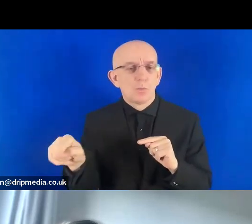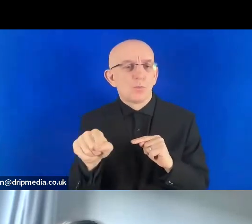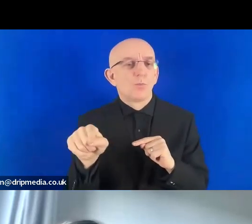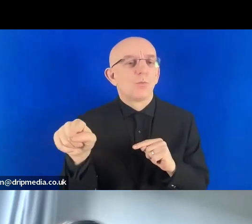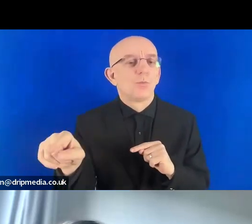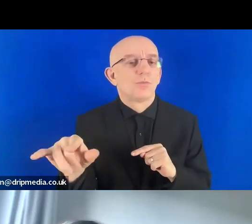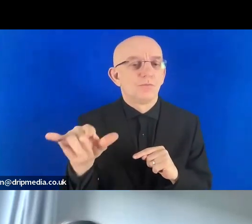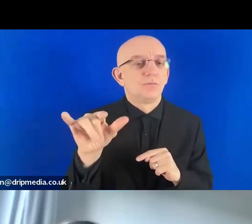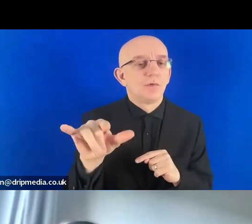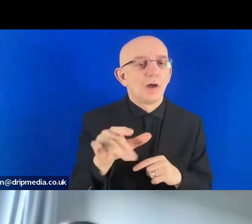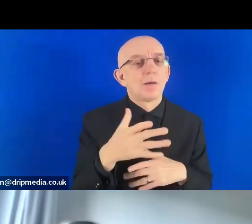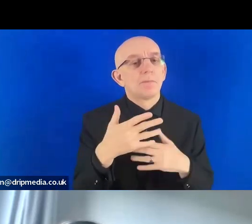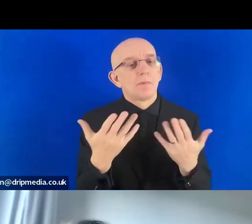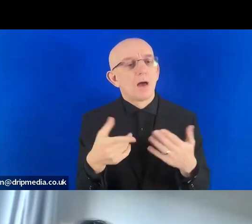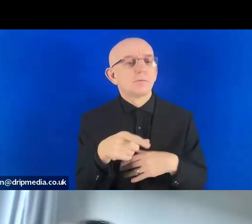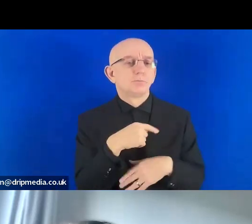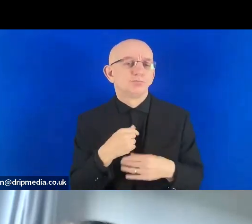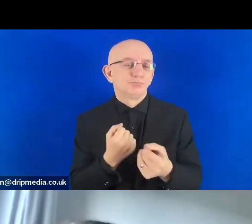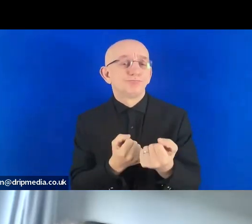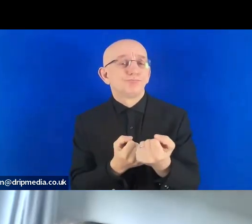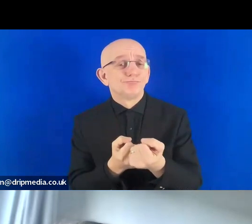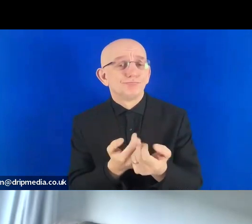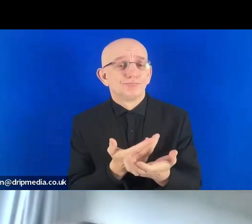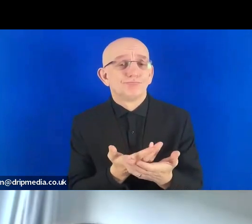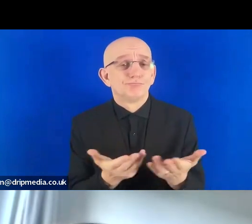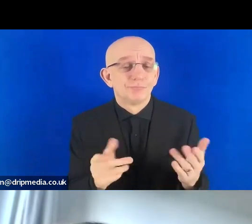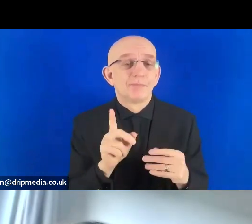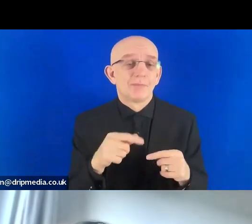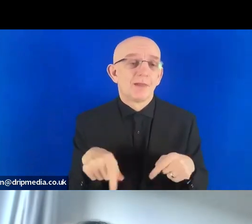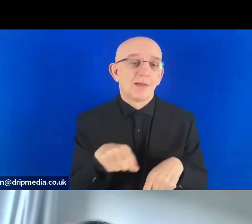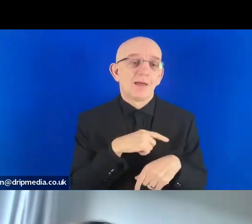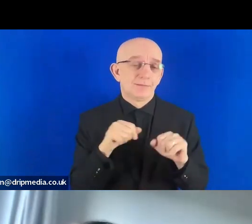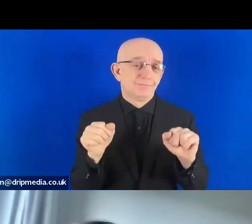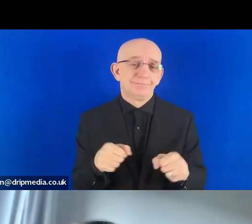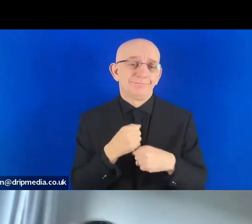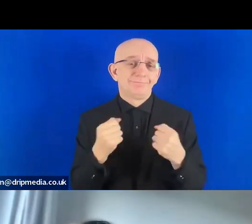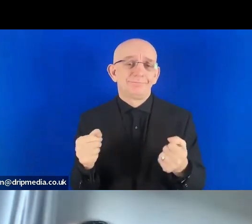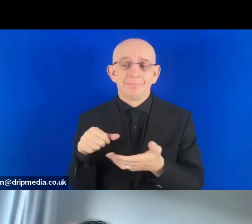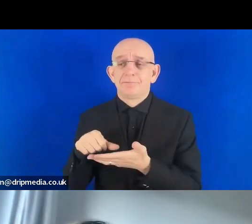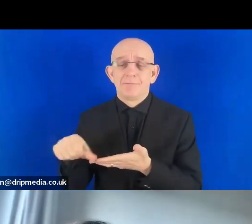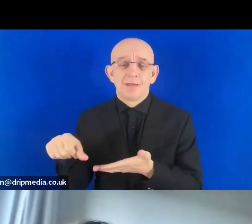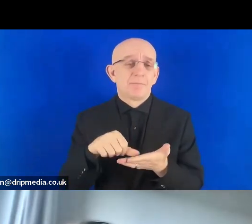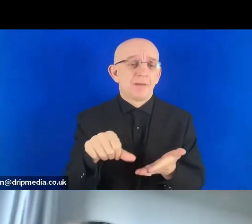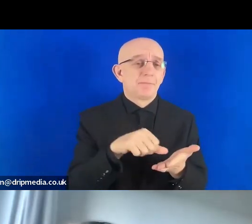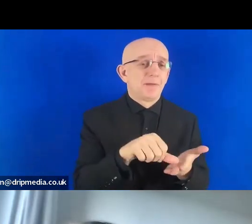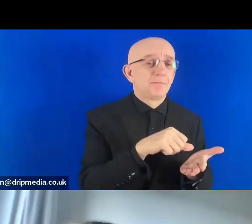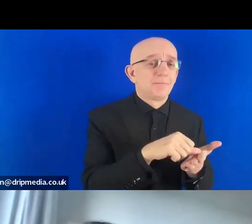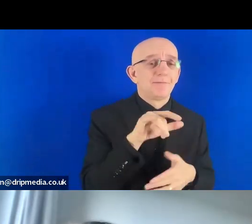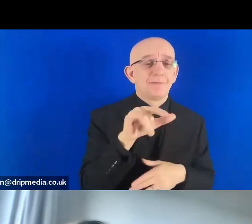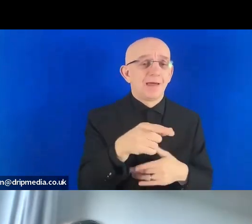be buying flights for folks who have missed their flights. So thank you for understanding. And please make sure you don't miss your flight.